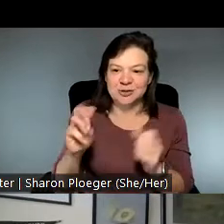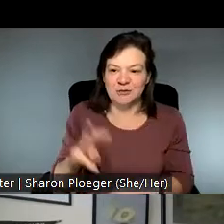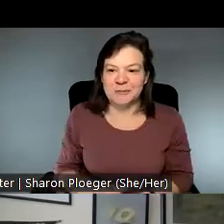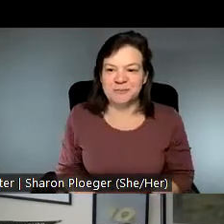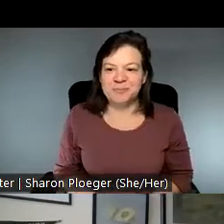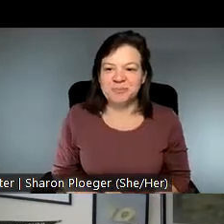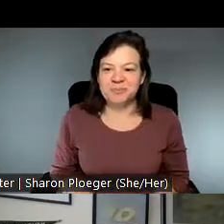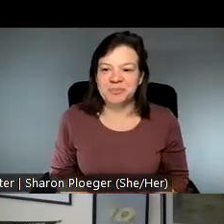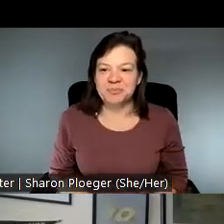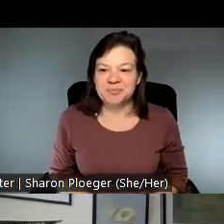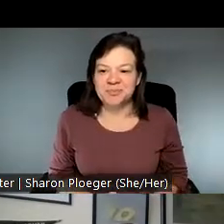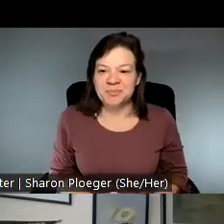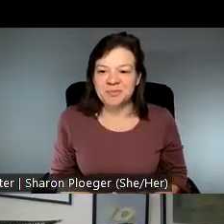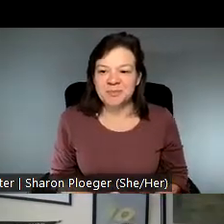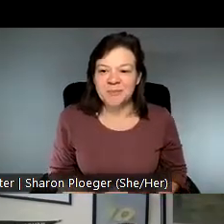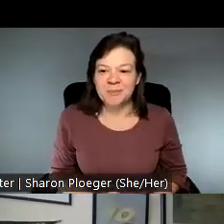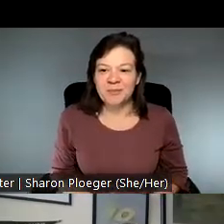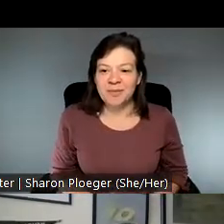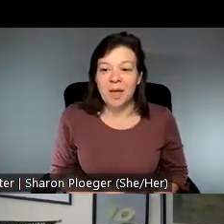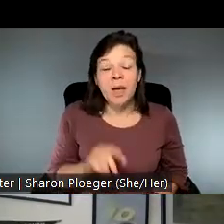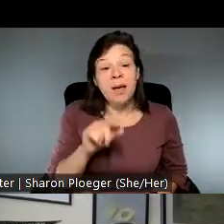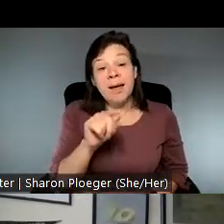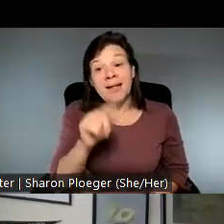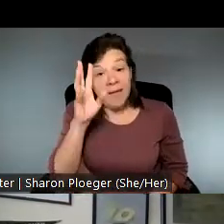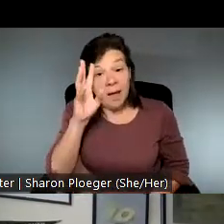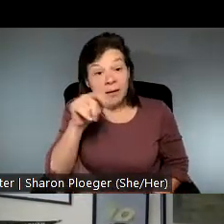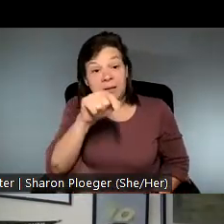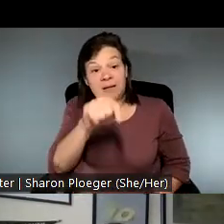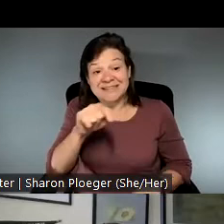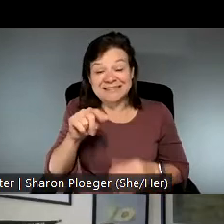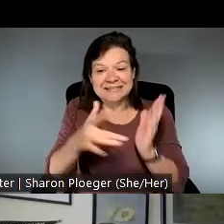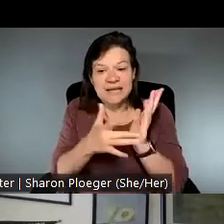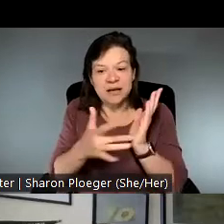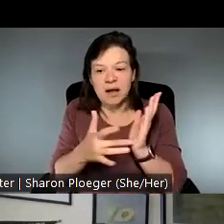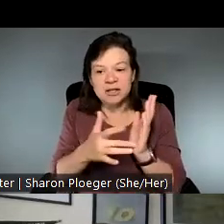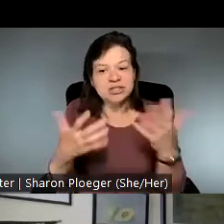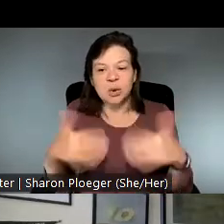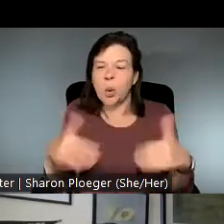that the proliferation of this technology on so many of our devices